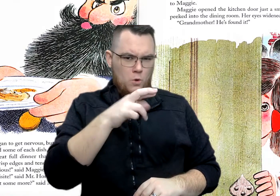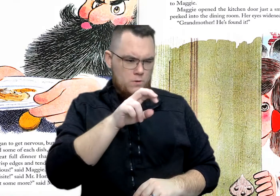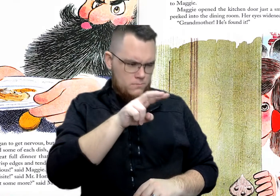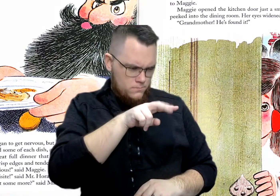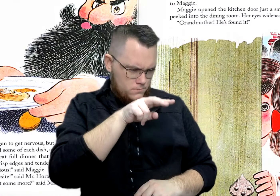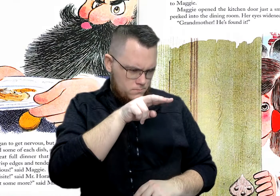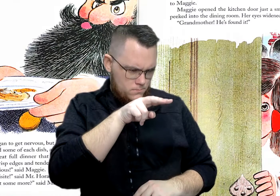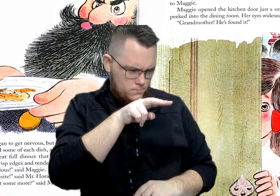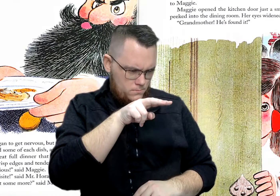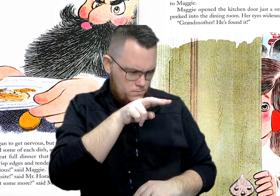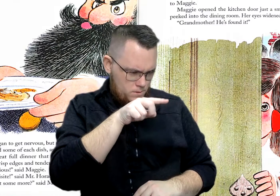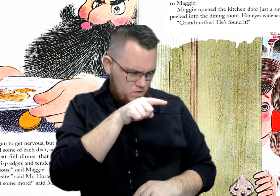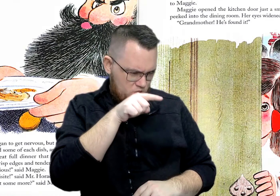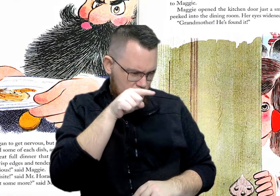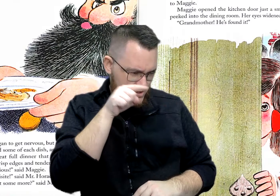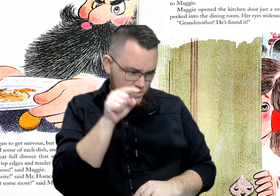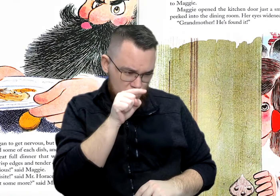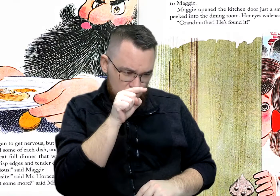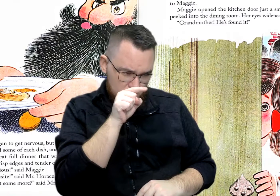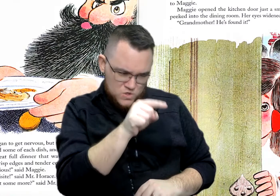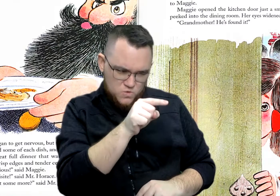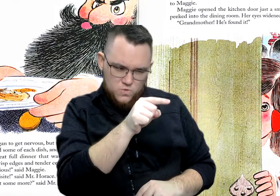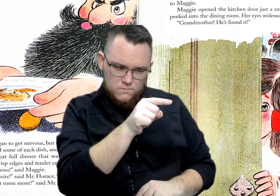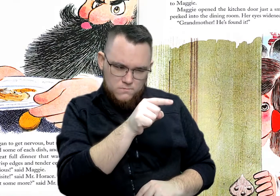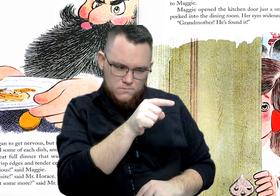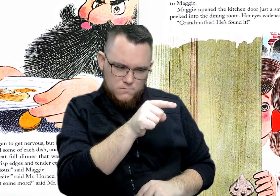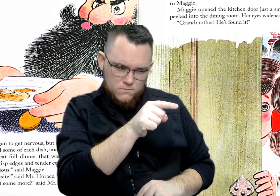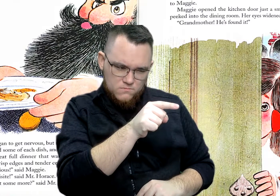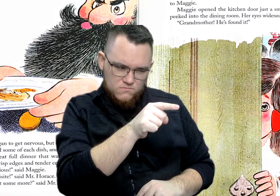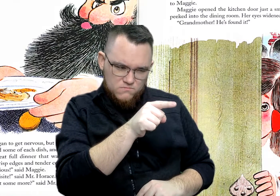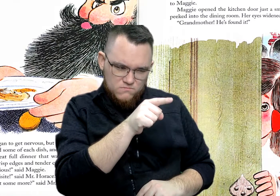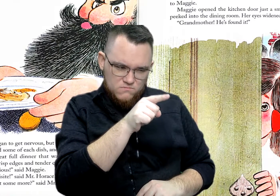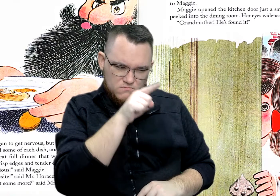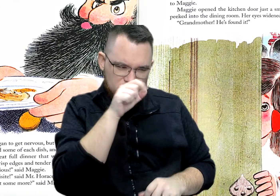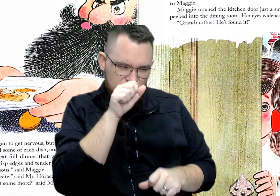“You, sire,” she said, “are a disgrace.”